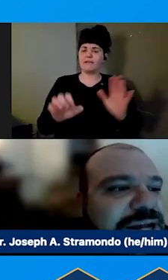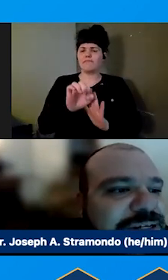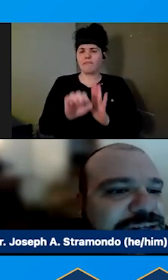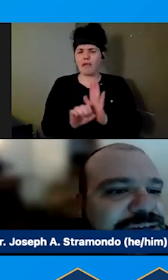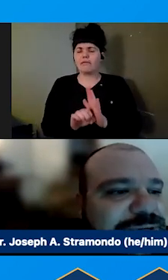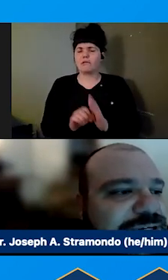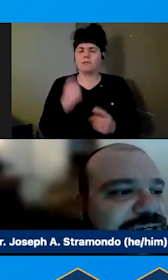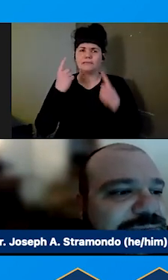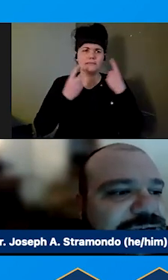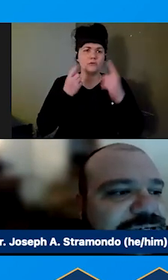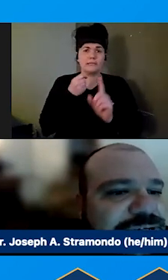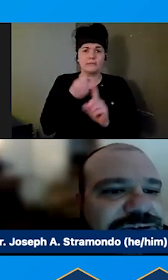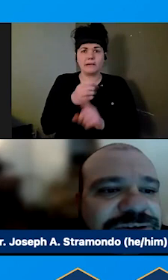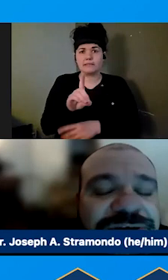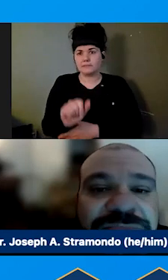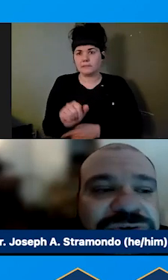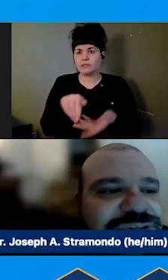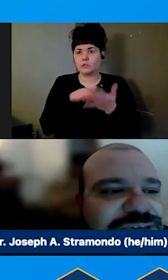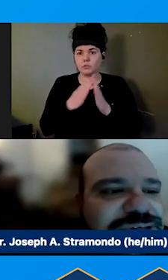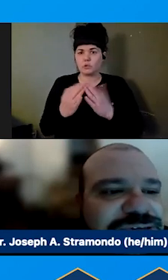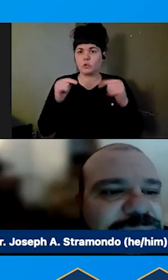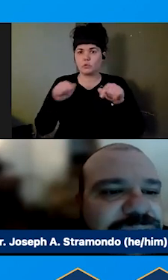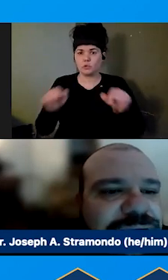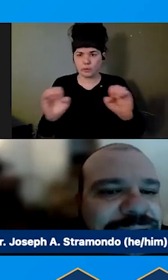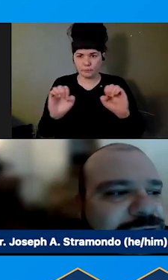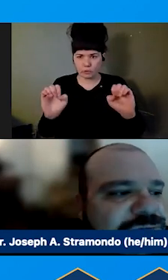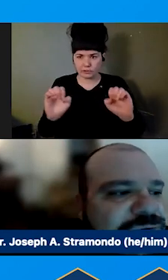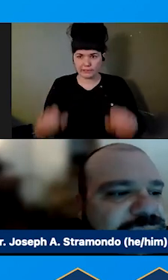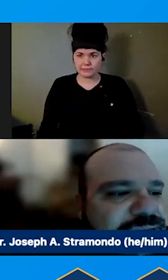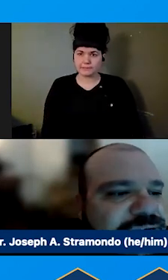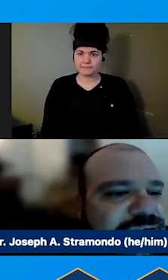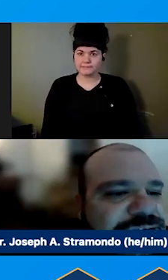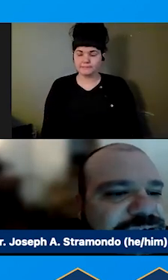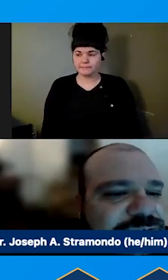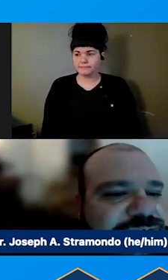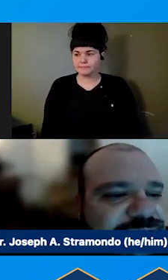considerations impacting the disability community during